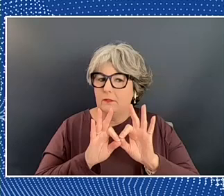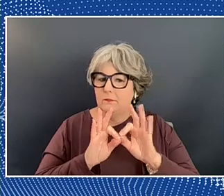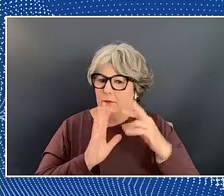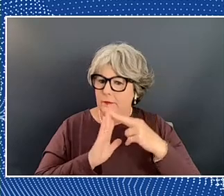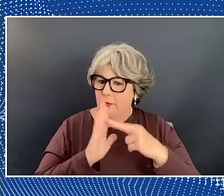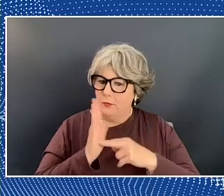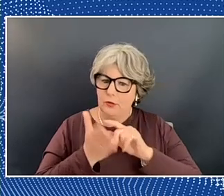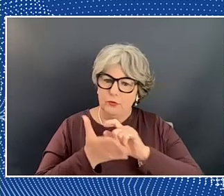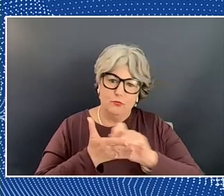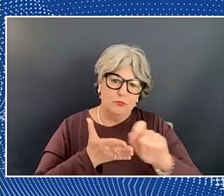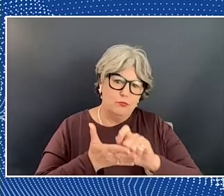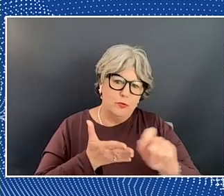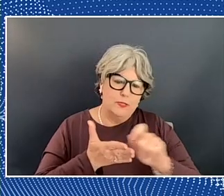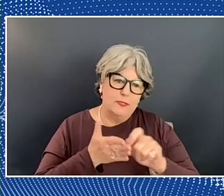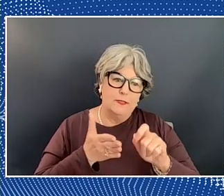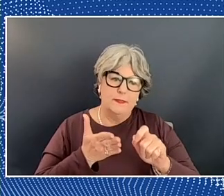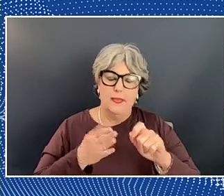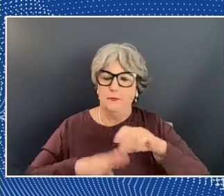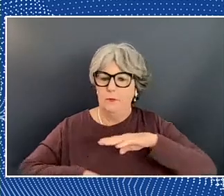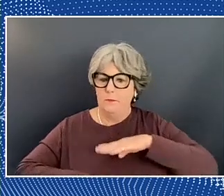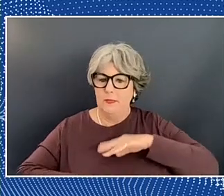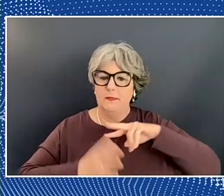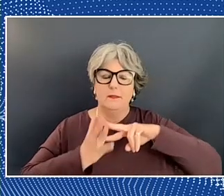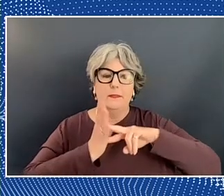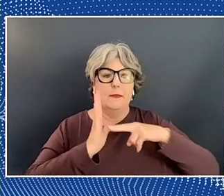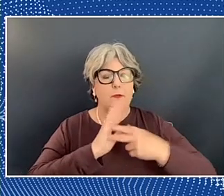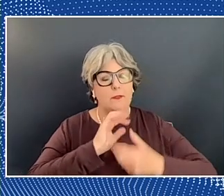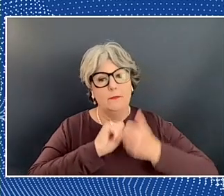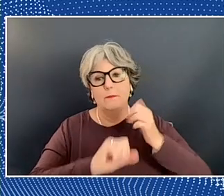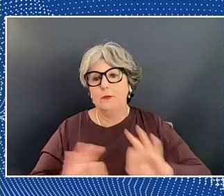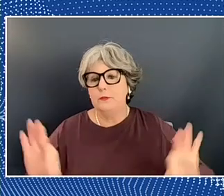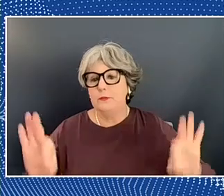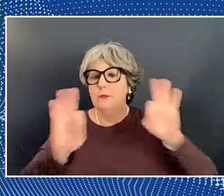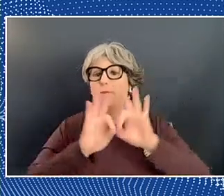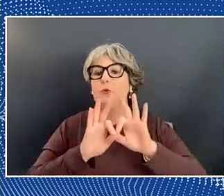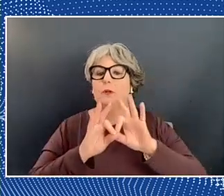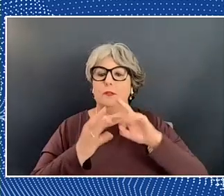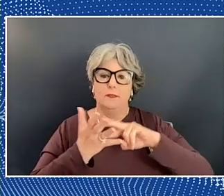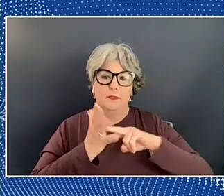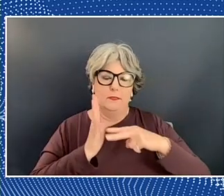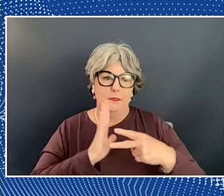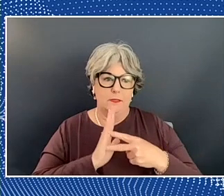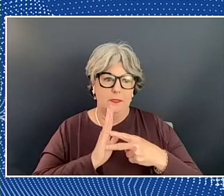will serve that purpose, which is the most important purpose that these provisions can serve. And it would be a mistake to